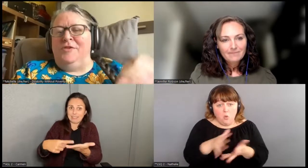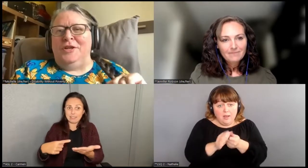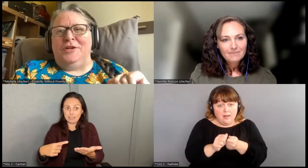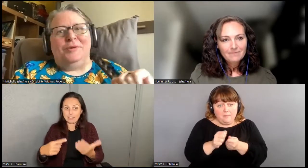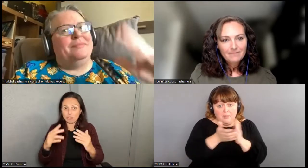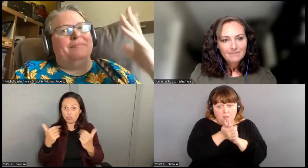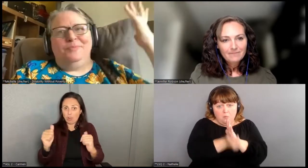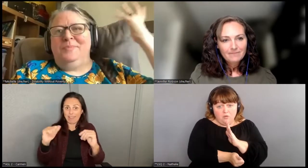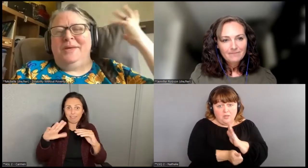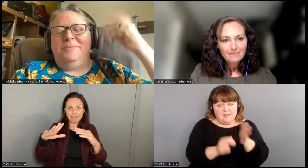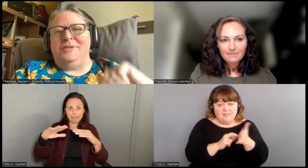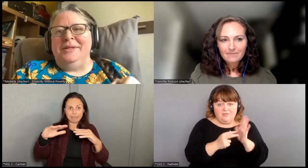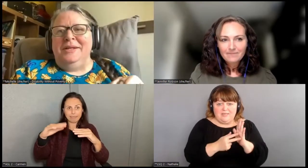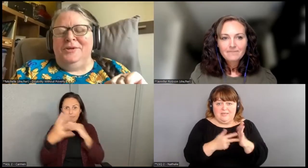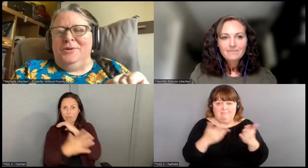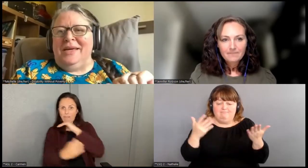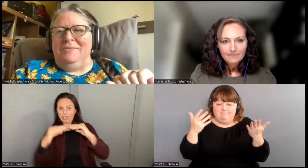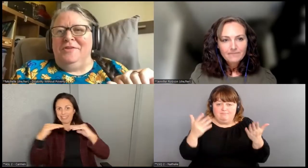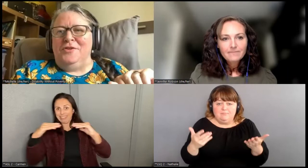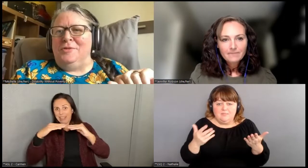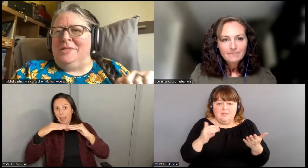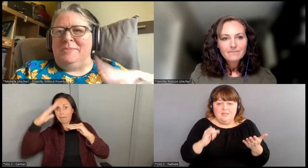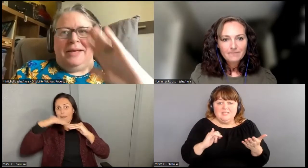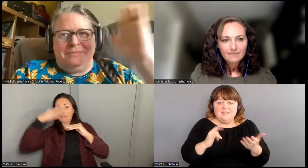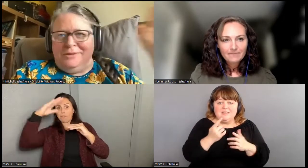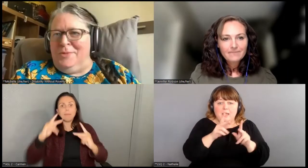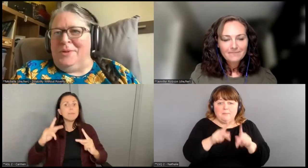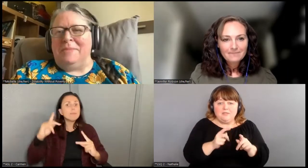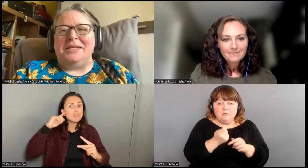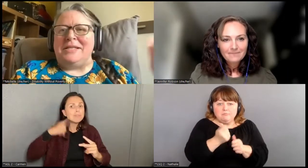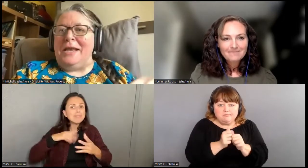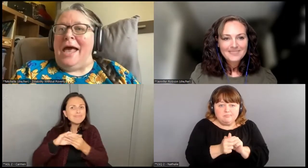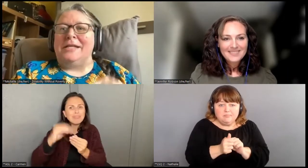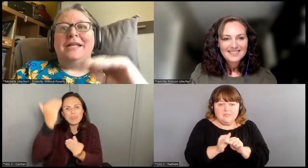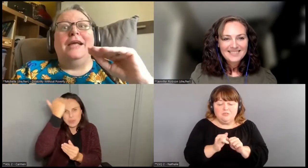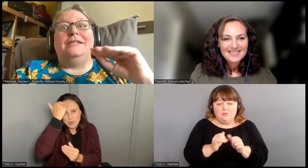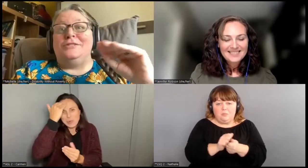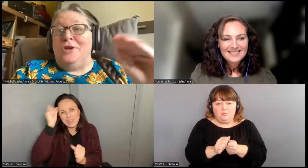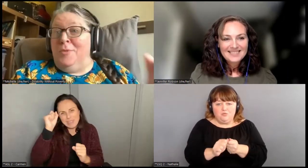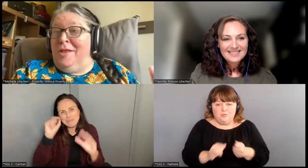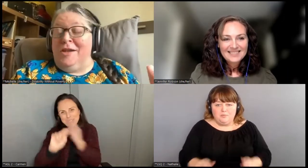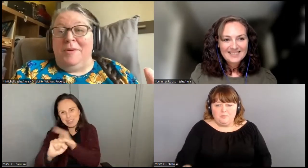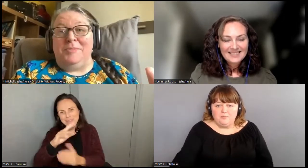YOU KNOW, PEOPLE WHO HAVE HEARD ME SPEAK NO WHAT I'M GOING TO SAY NEXT. IT IS NO LOLLIPOPS